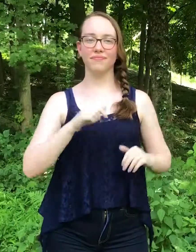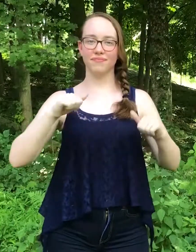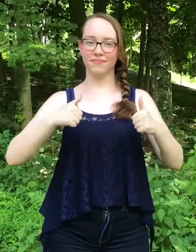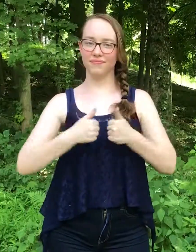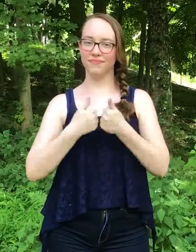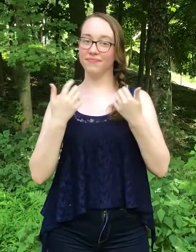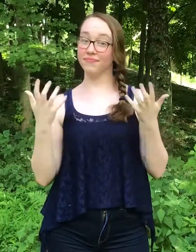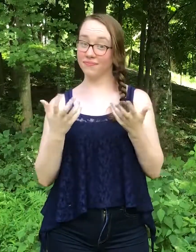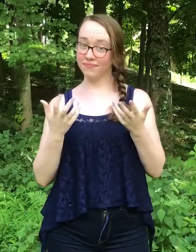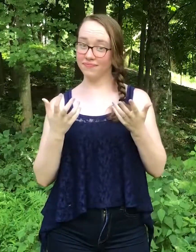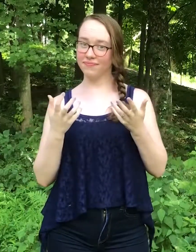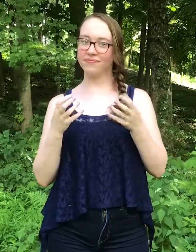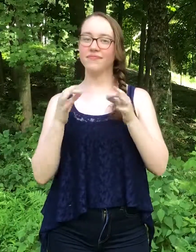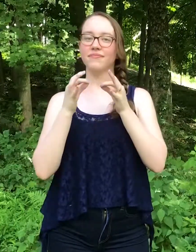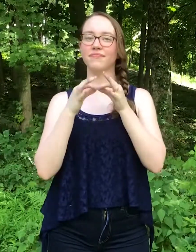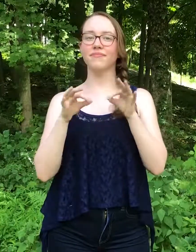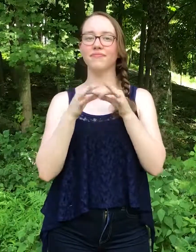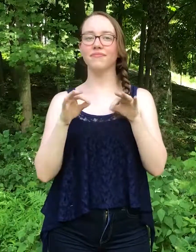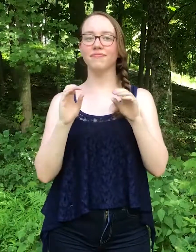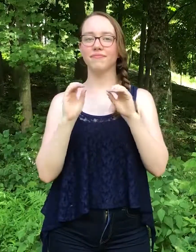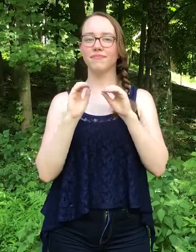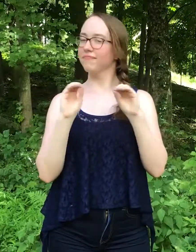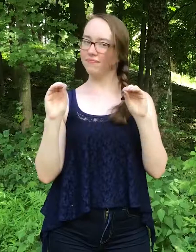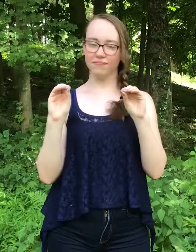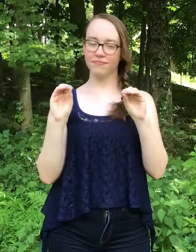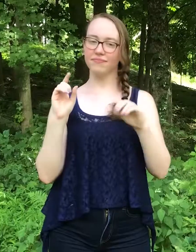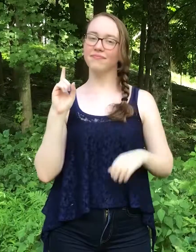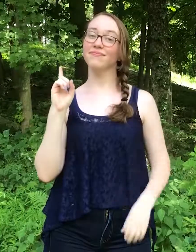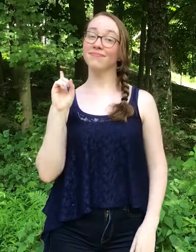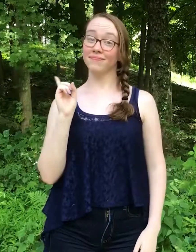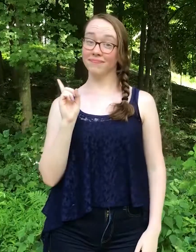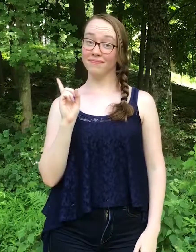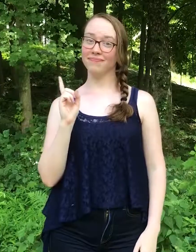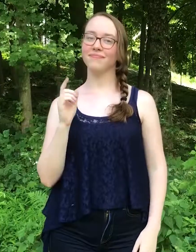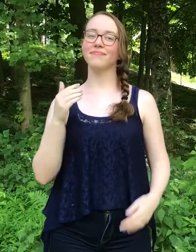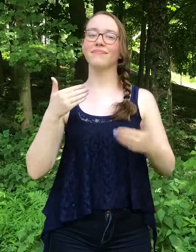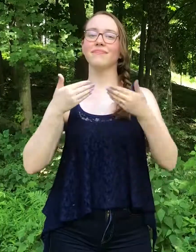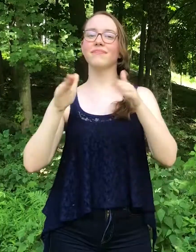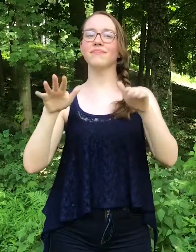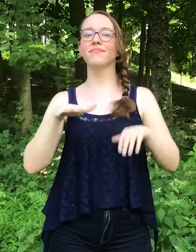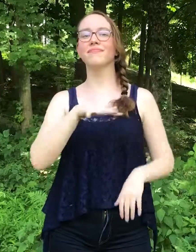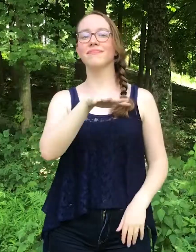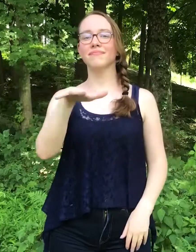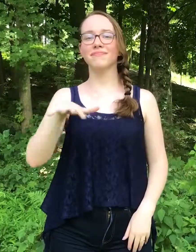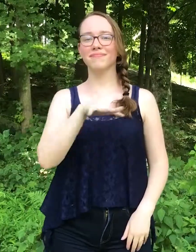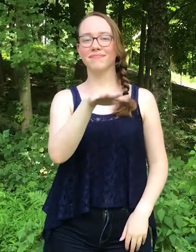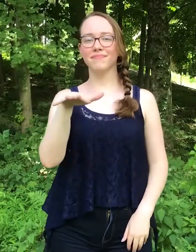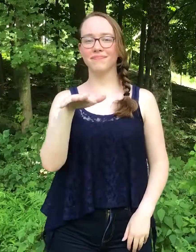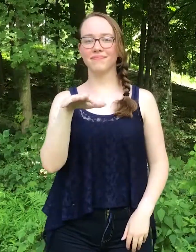no closed captions in public spaces.